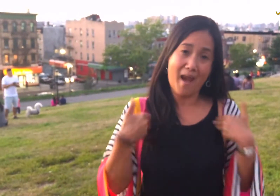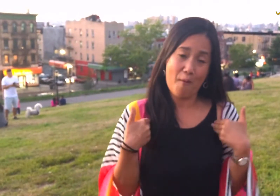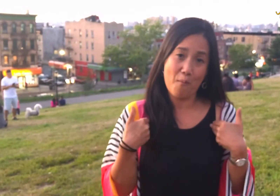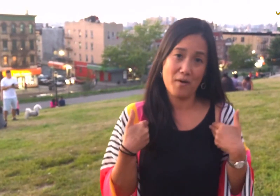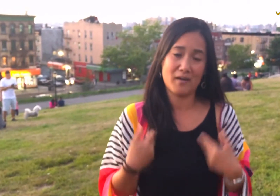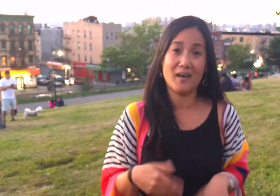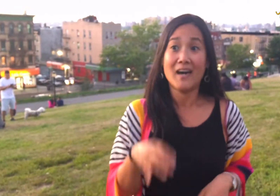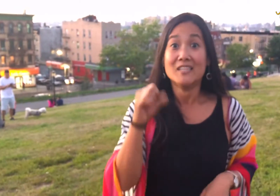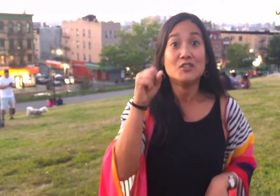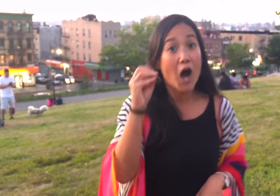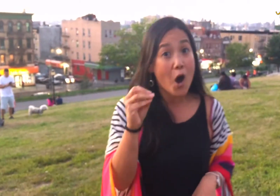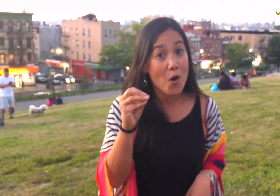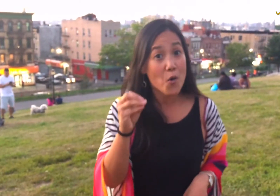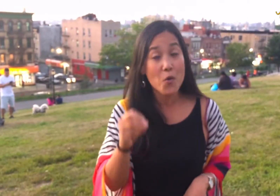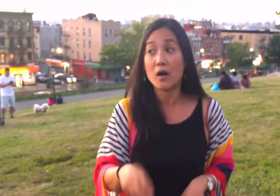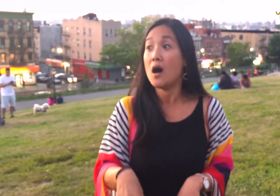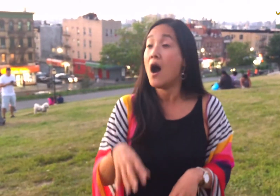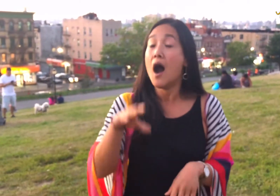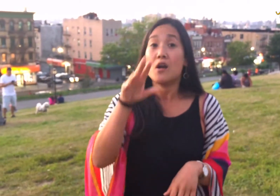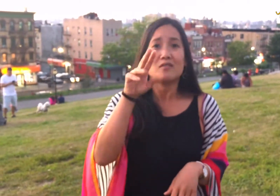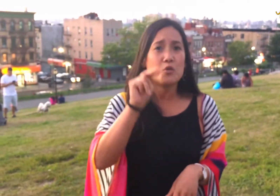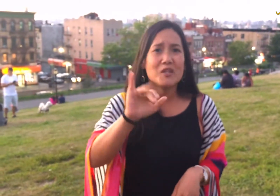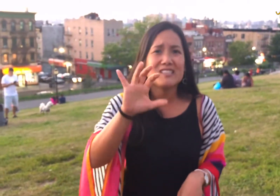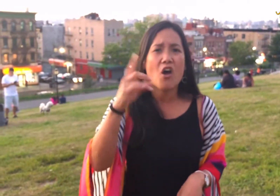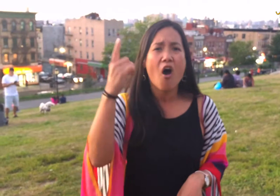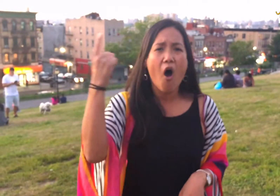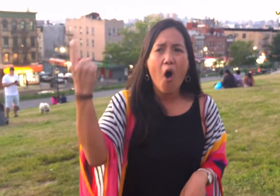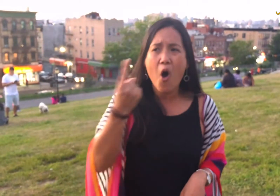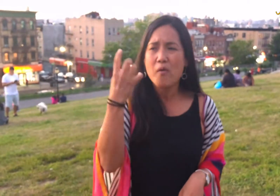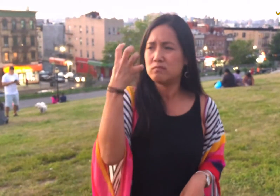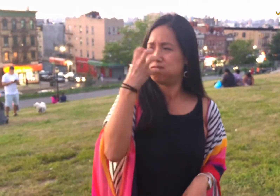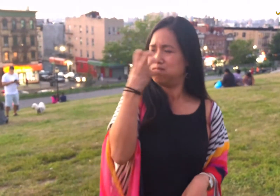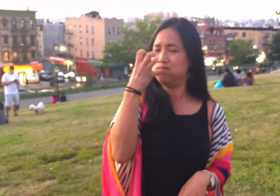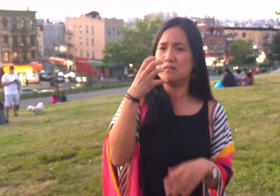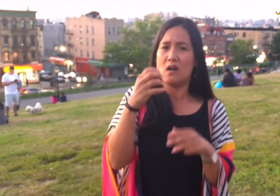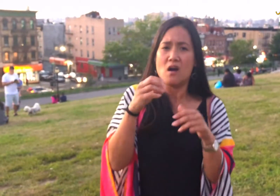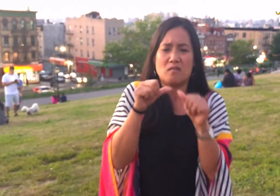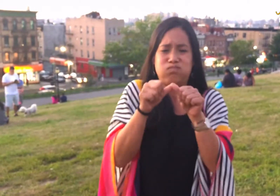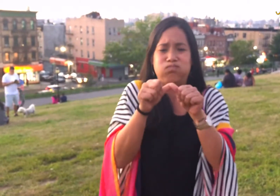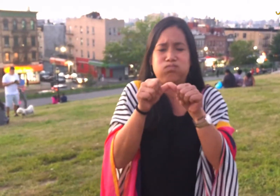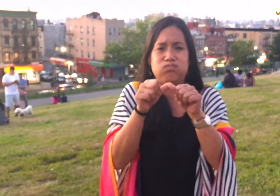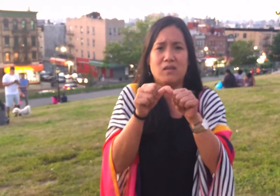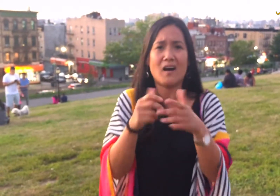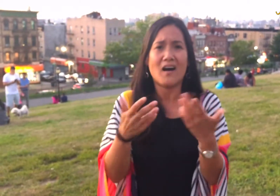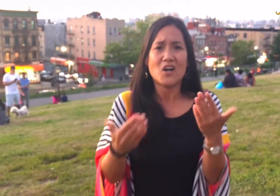These communities made me who I am today. So, NYC has always been incredible in terms of